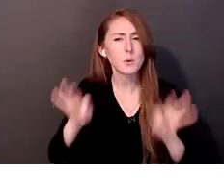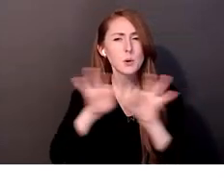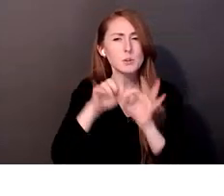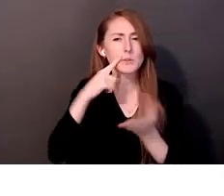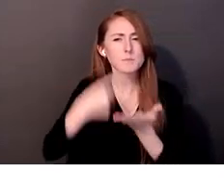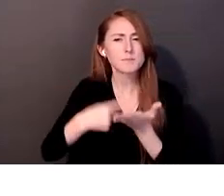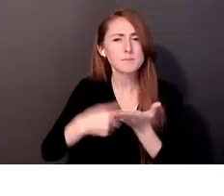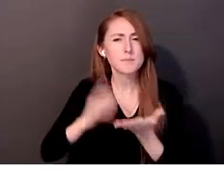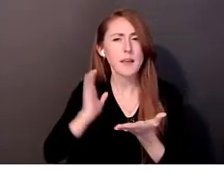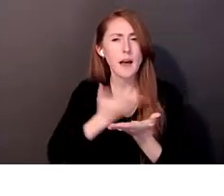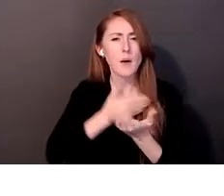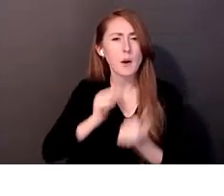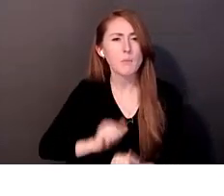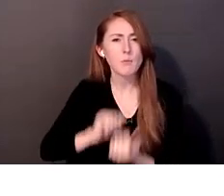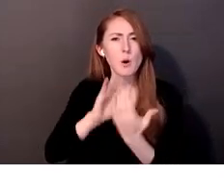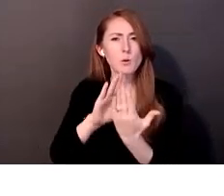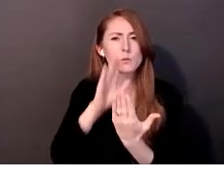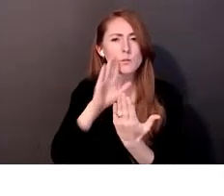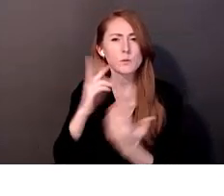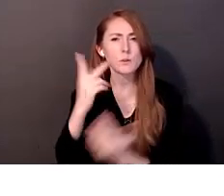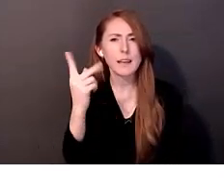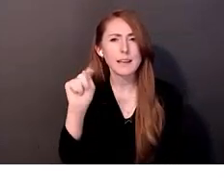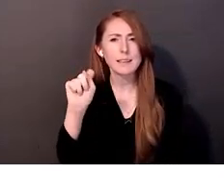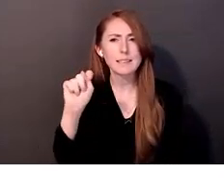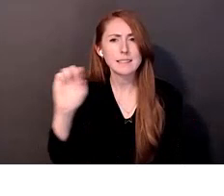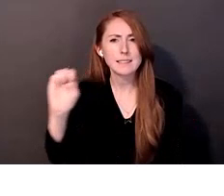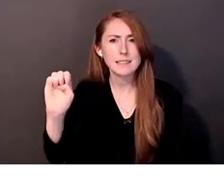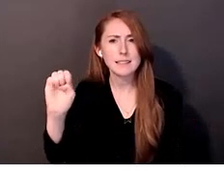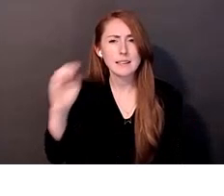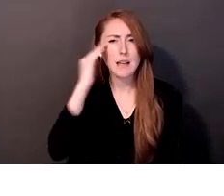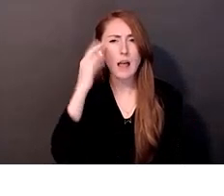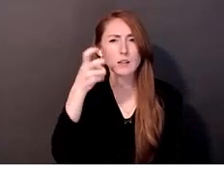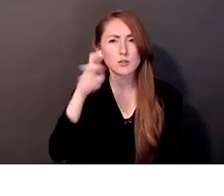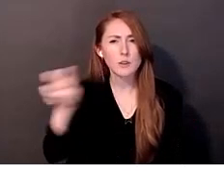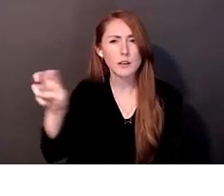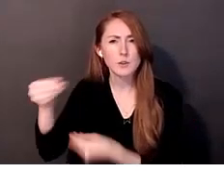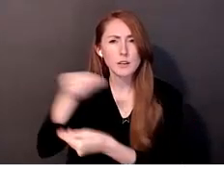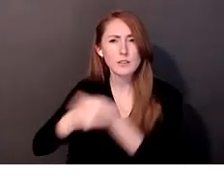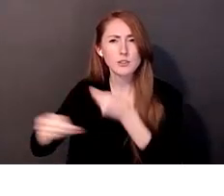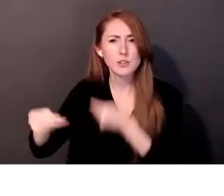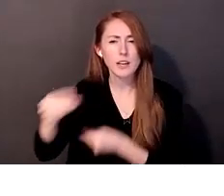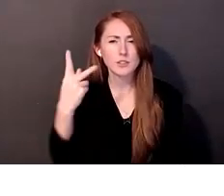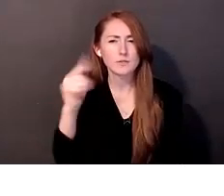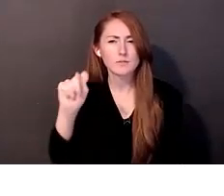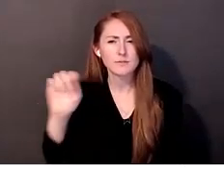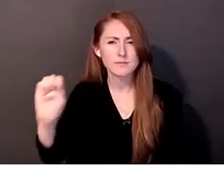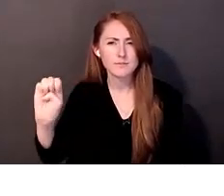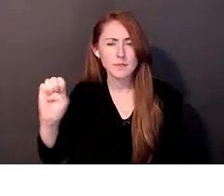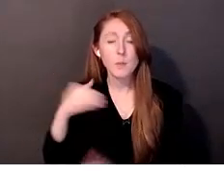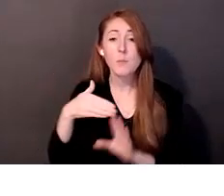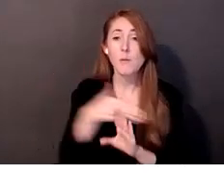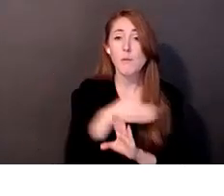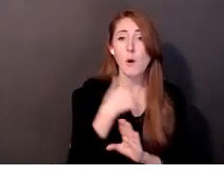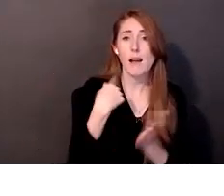or KTE, before I start talking about the ACED project, because that really laid the foundation of the partnership